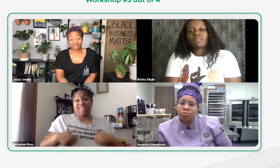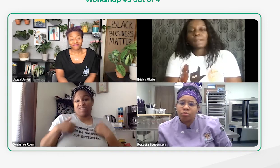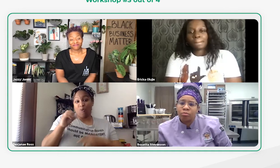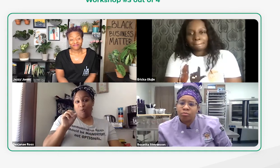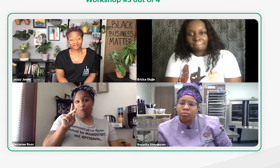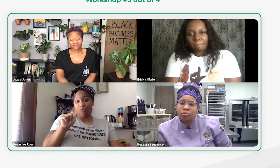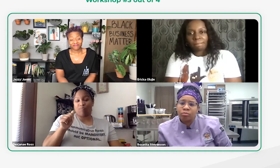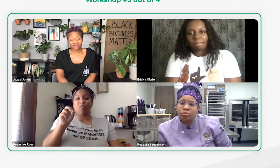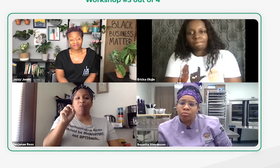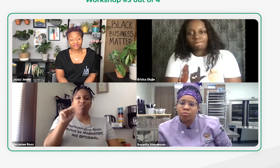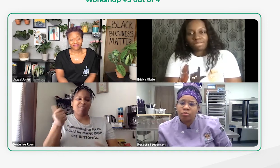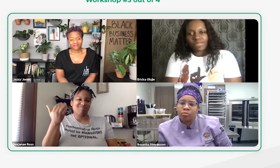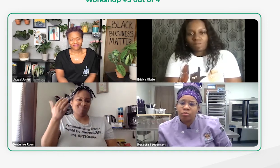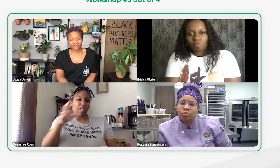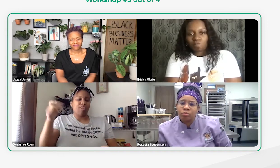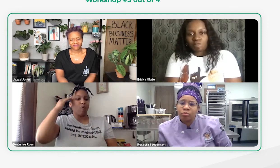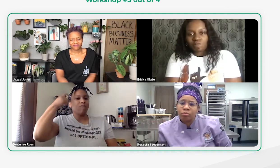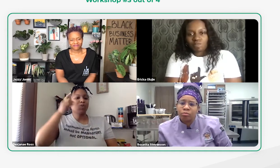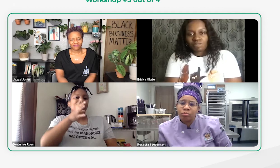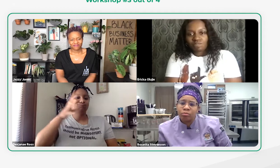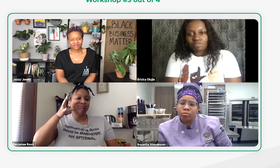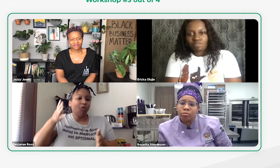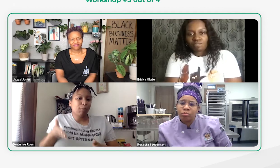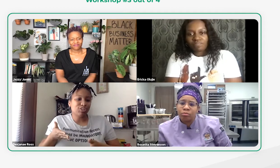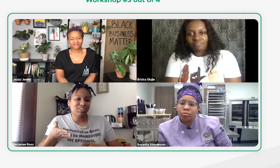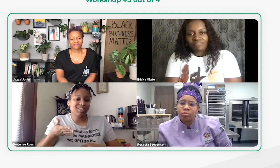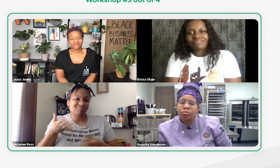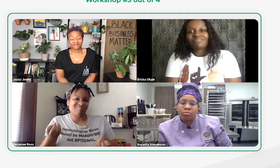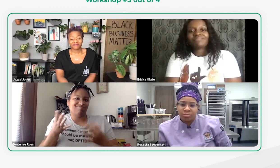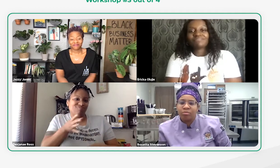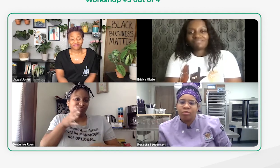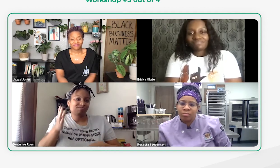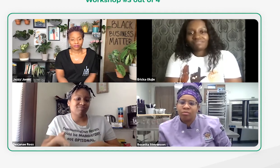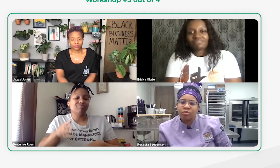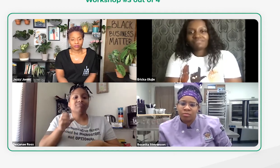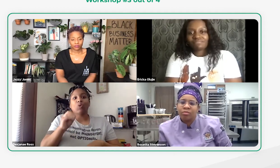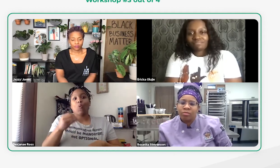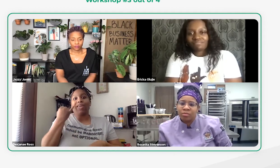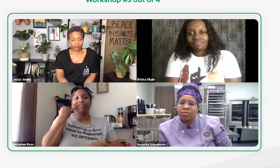food grade material in Oklahoma -- I moved to Oklahoma and Oklahoma is known for its